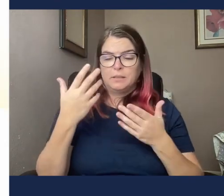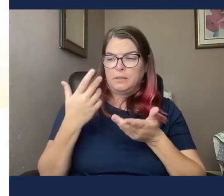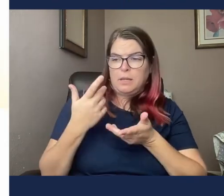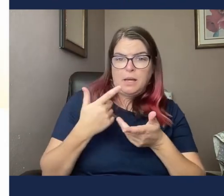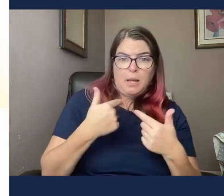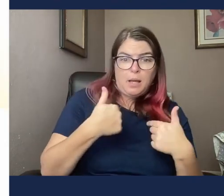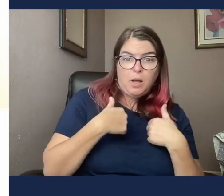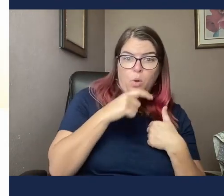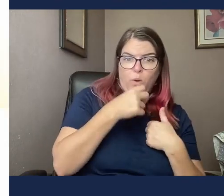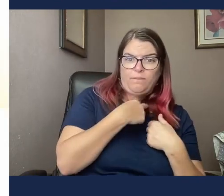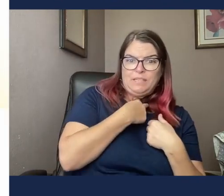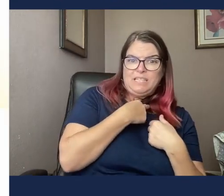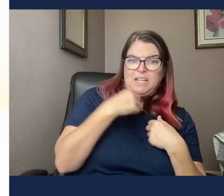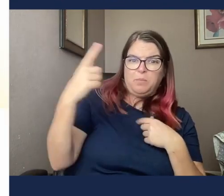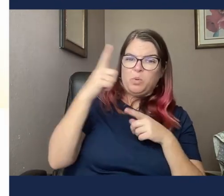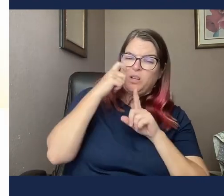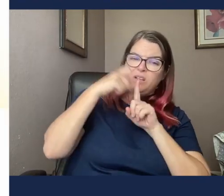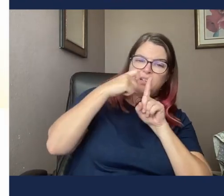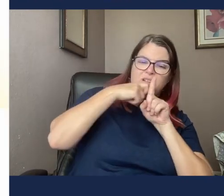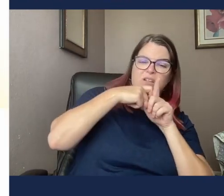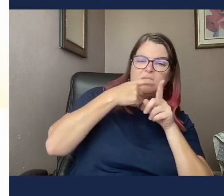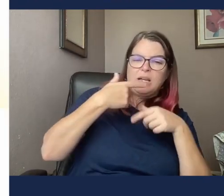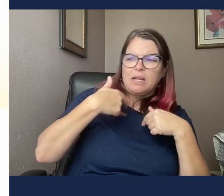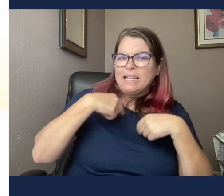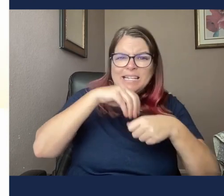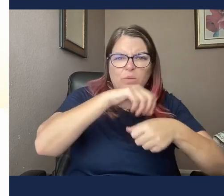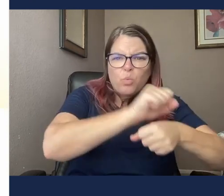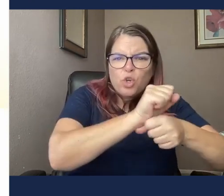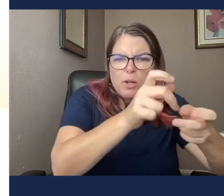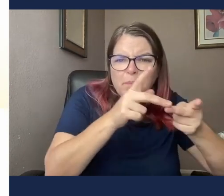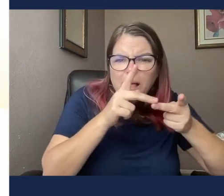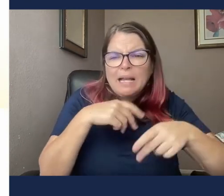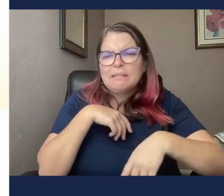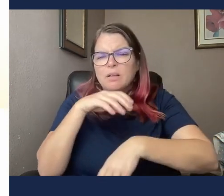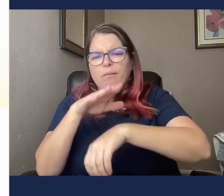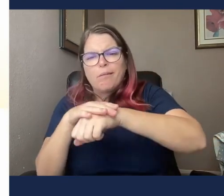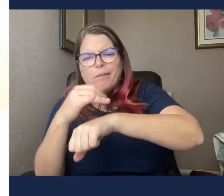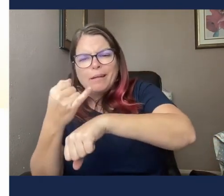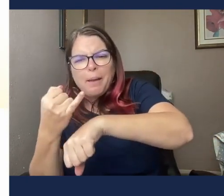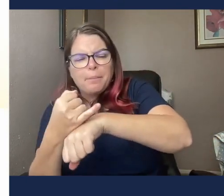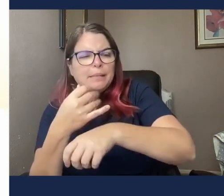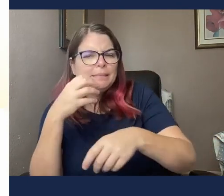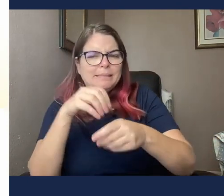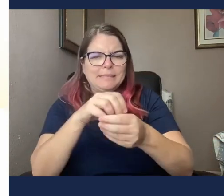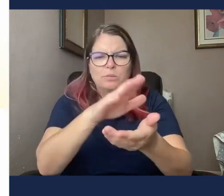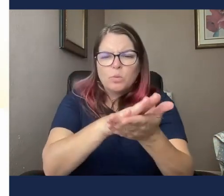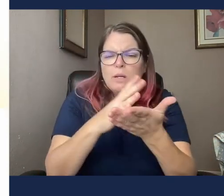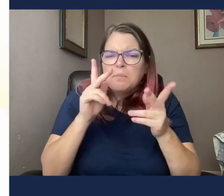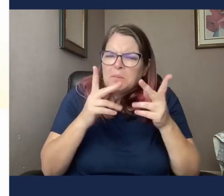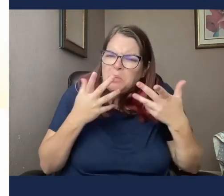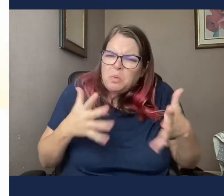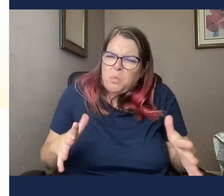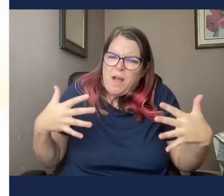brown, Arab, Latino, Jewish Americans. All of us. All of us have been subjected to these